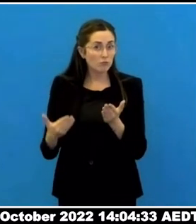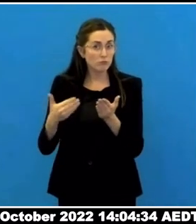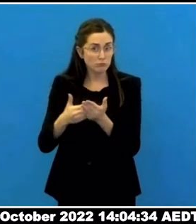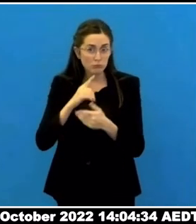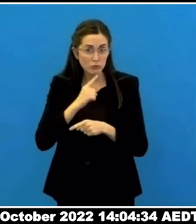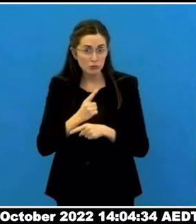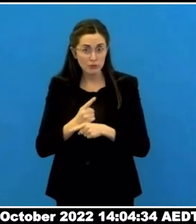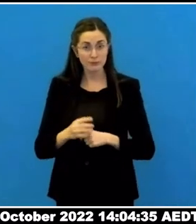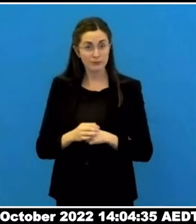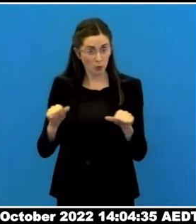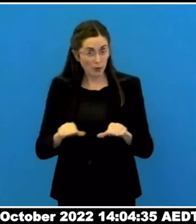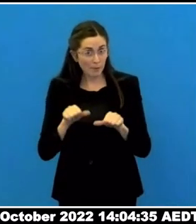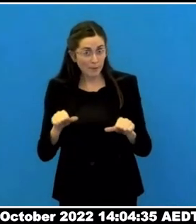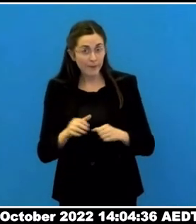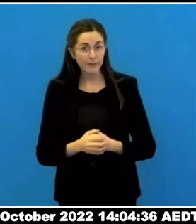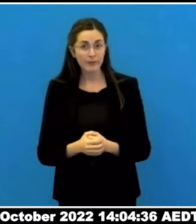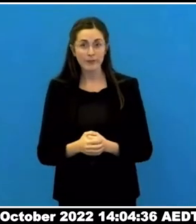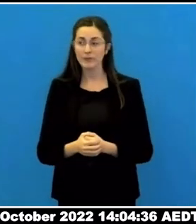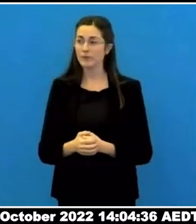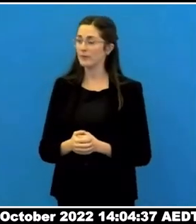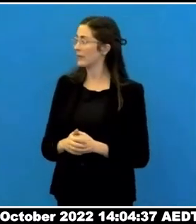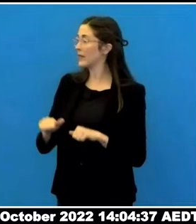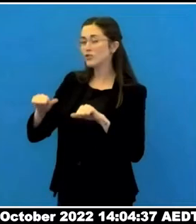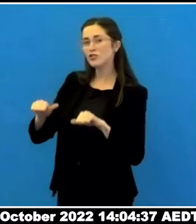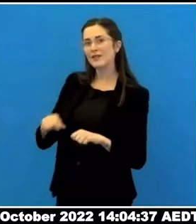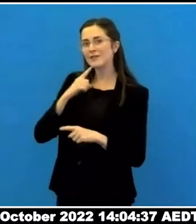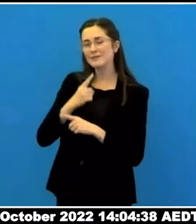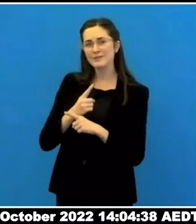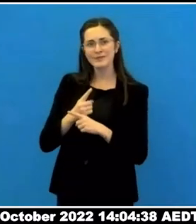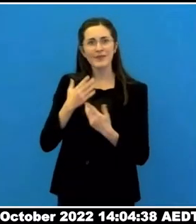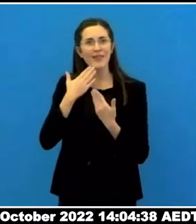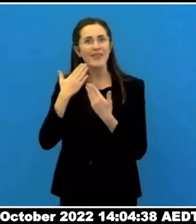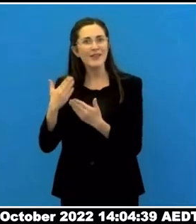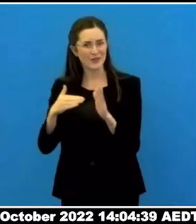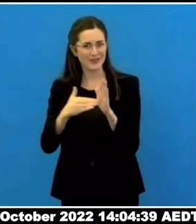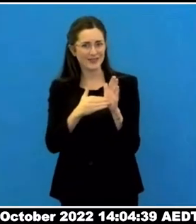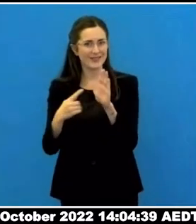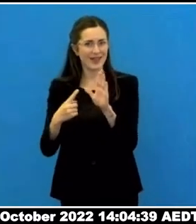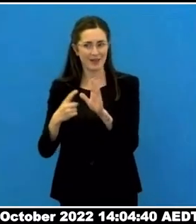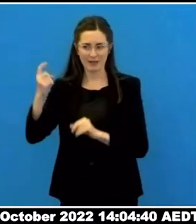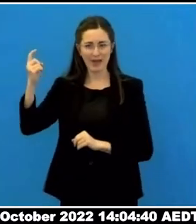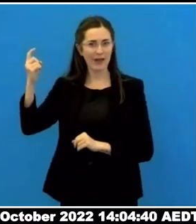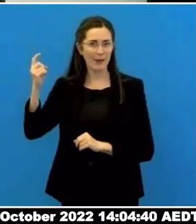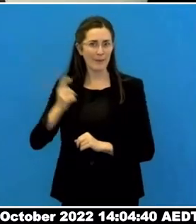So, are you happy with that? Yes. Thank you very much, ZA, for coming to the Royal Commission to give evidence,